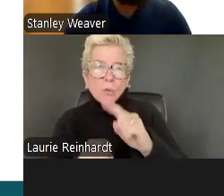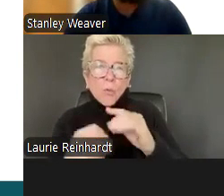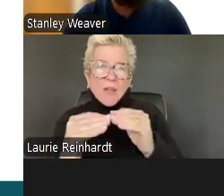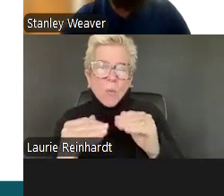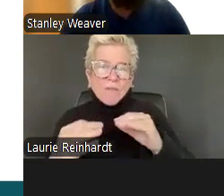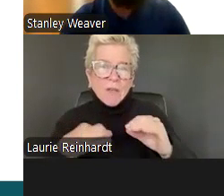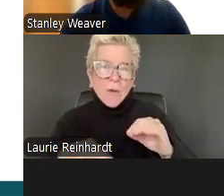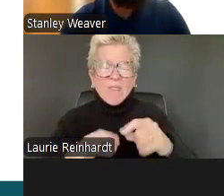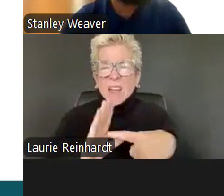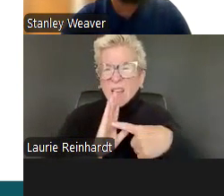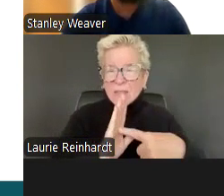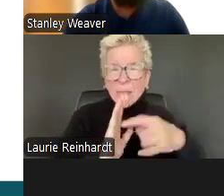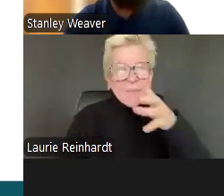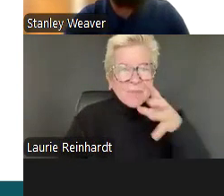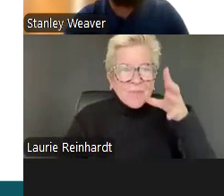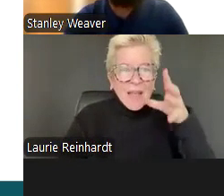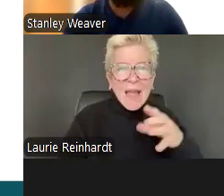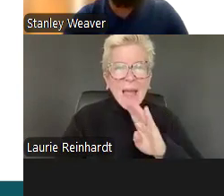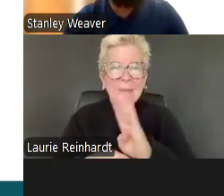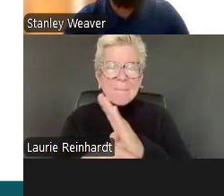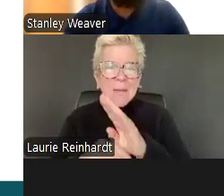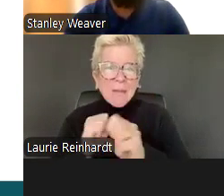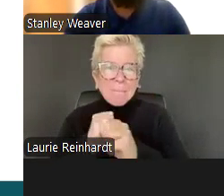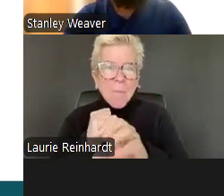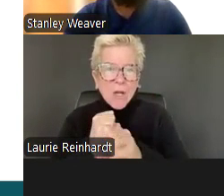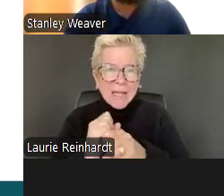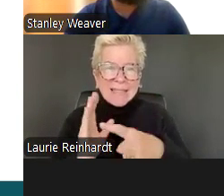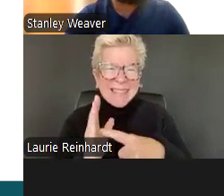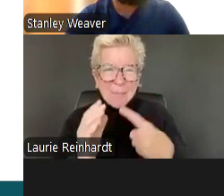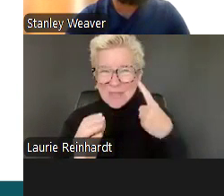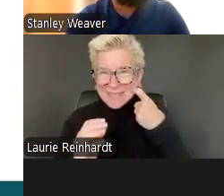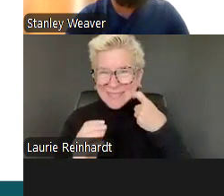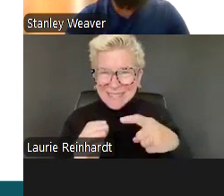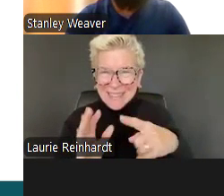using the Agriculture and business and marketing example from before, if a student takes an